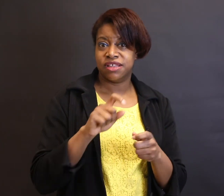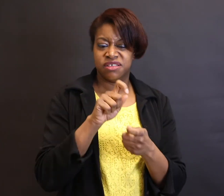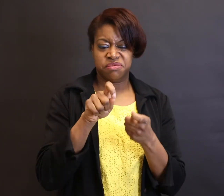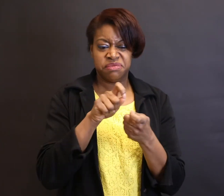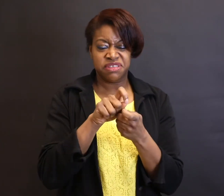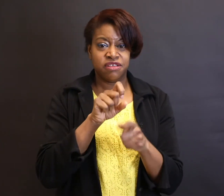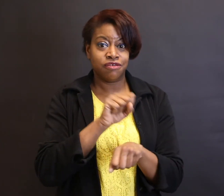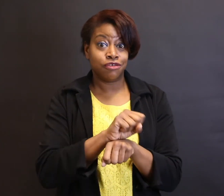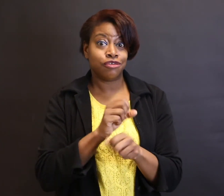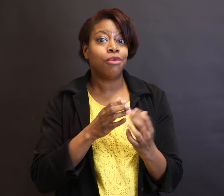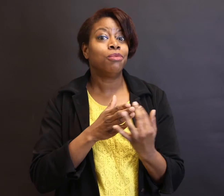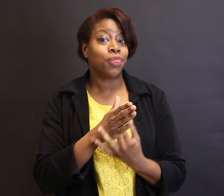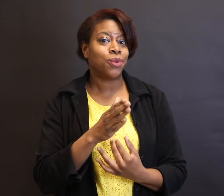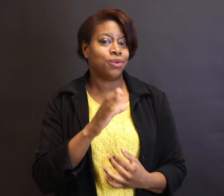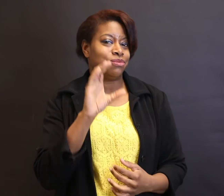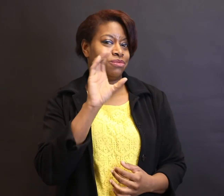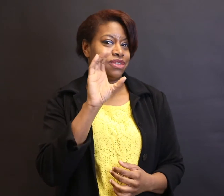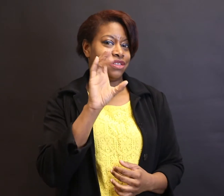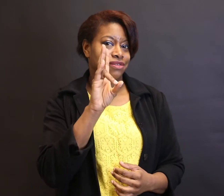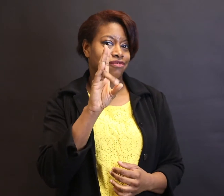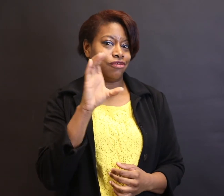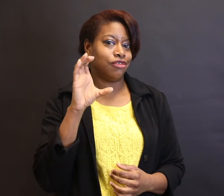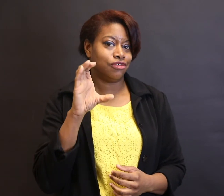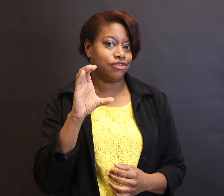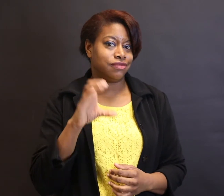perform a specific job through C700